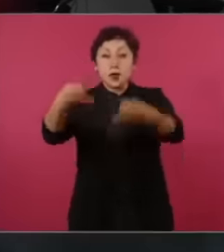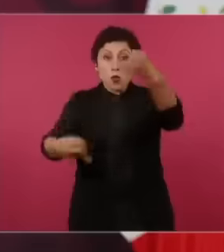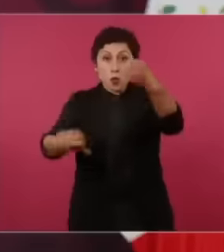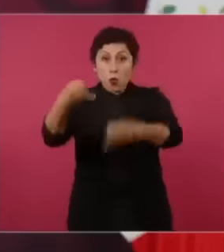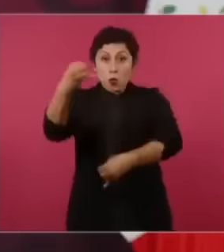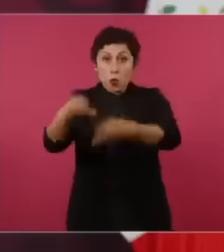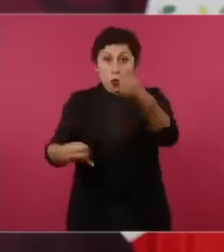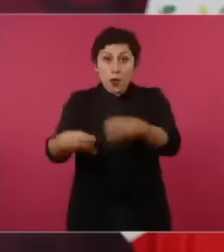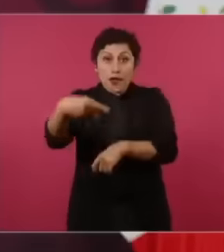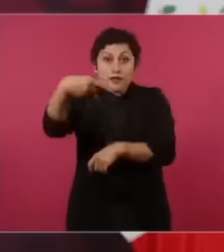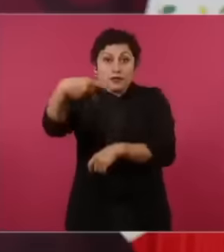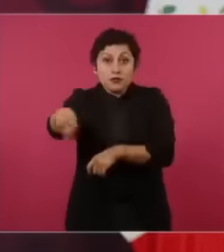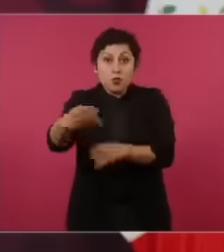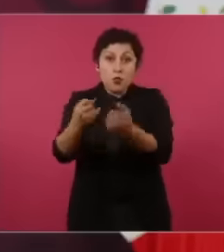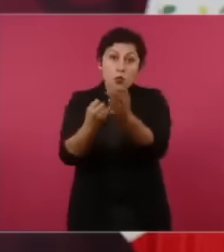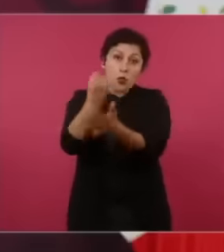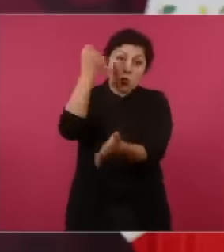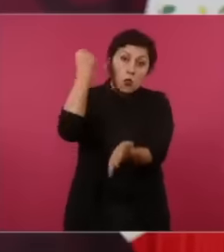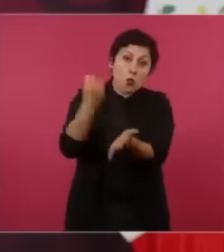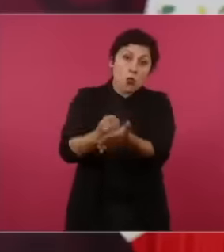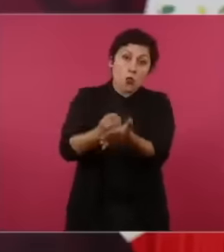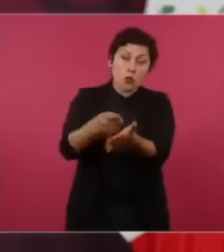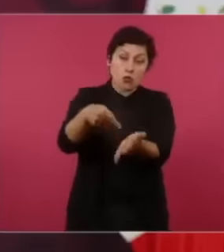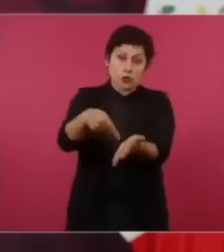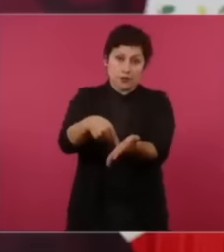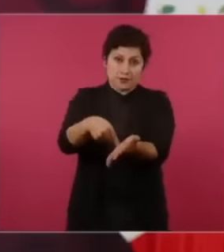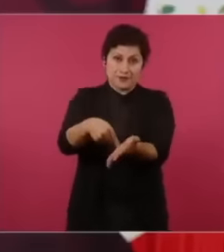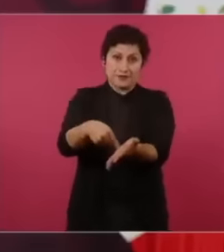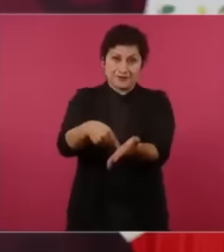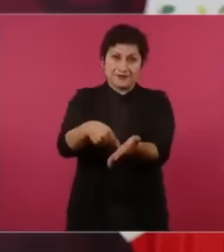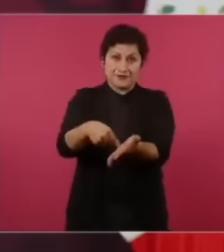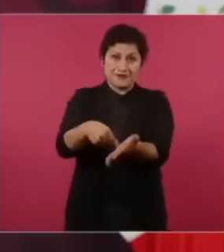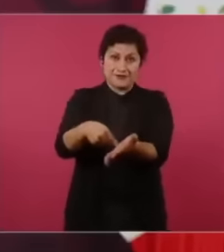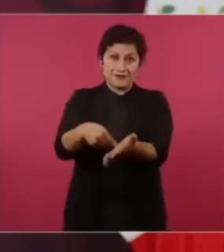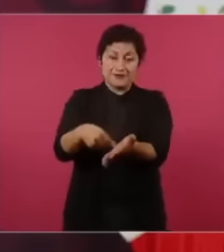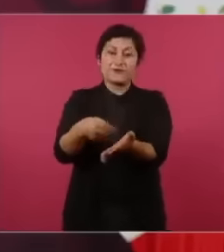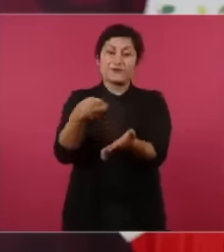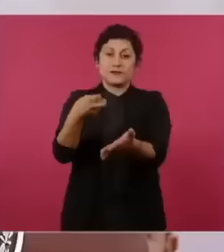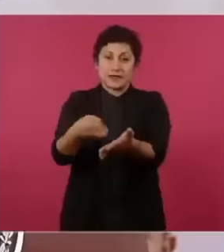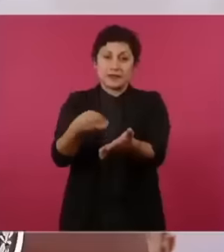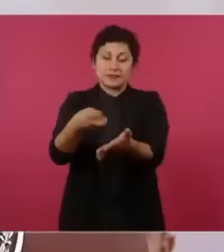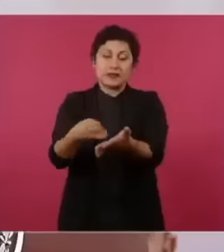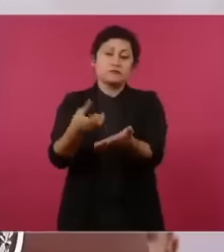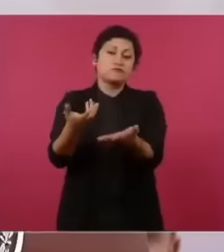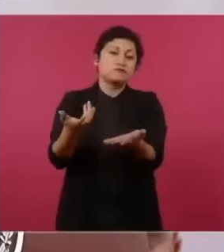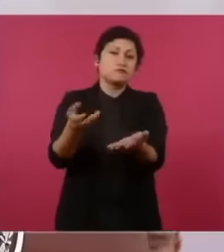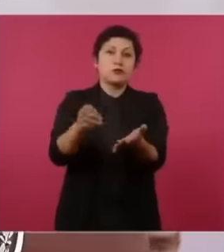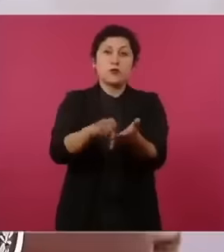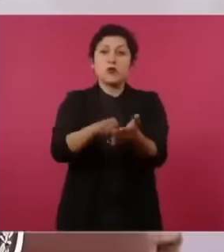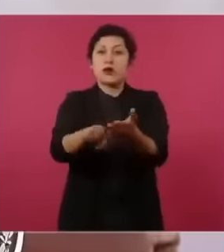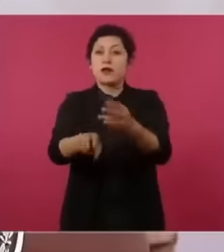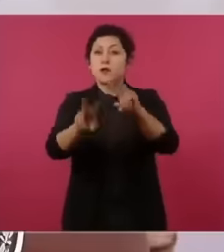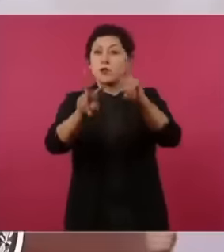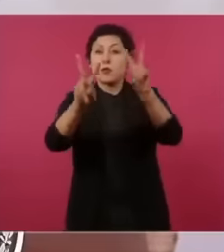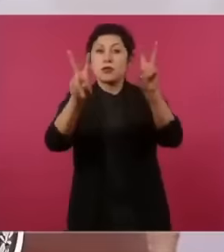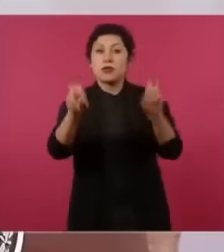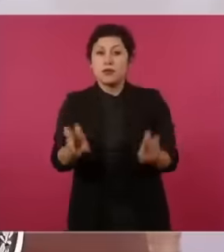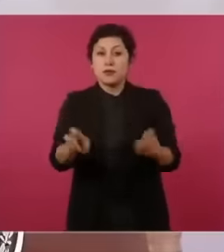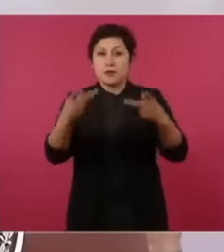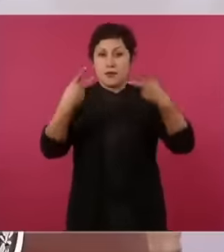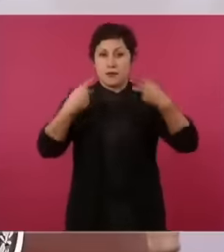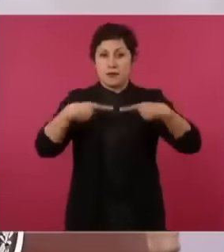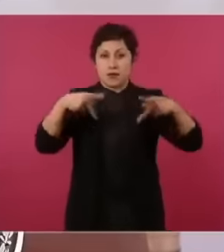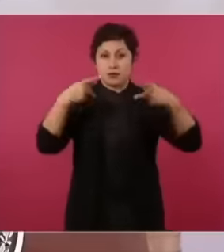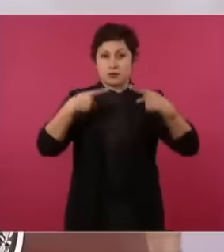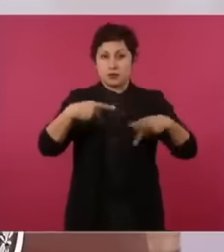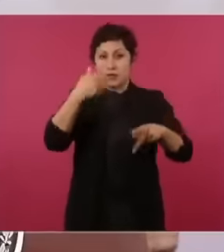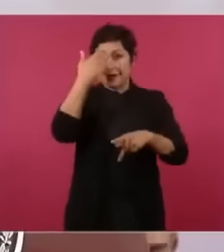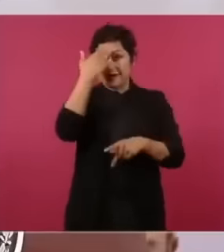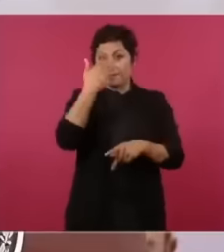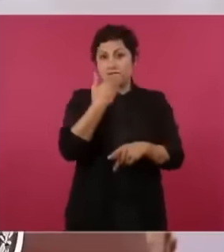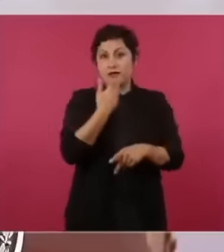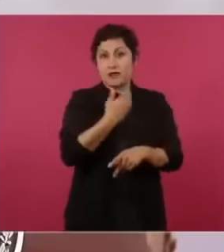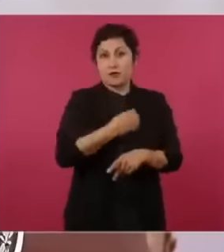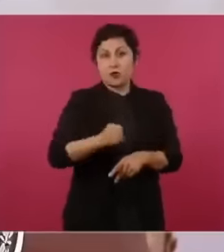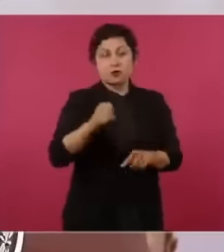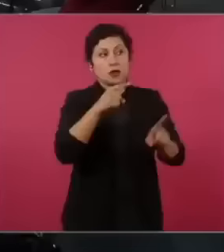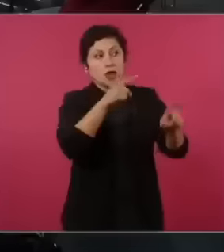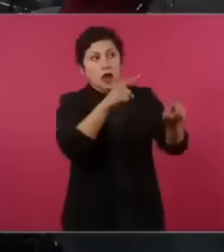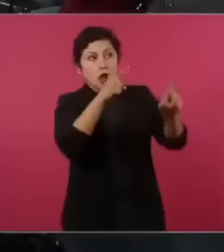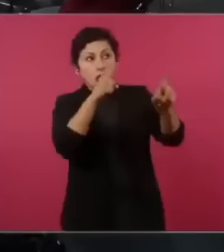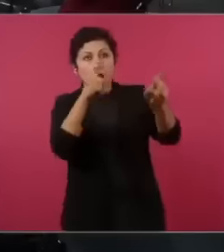that They have occurred in the case of famous people on Fridays, Saturdays and